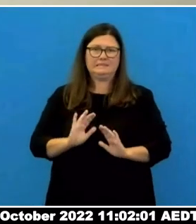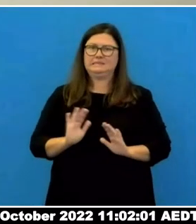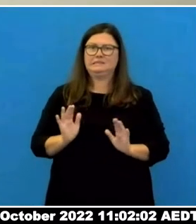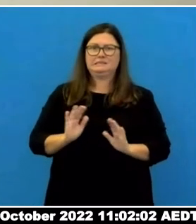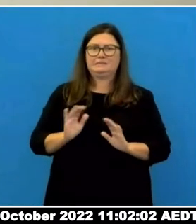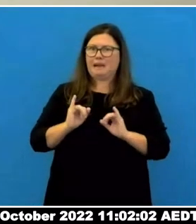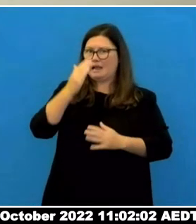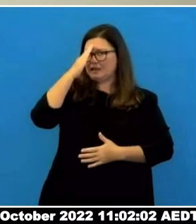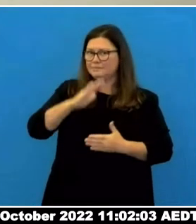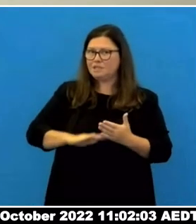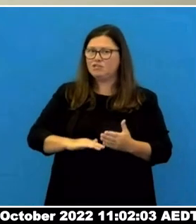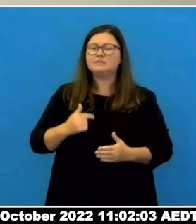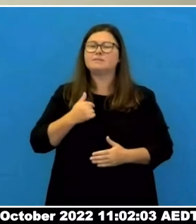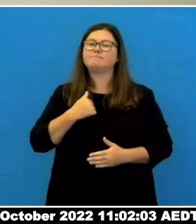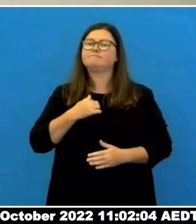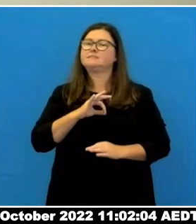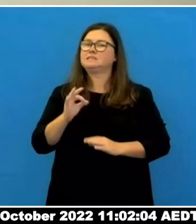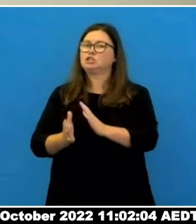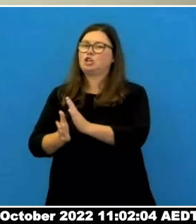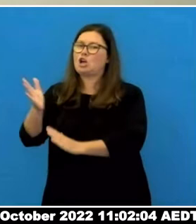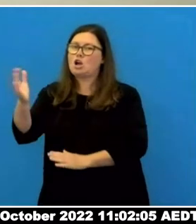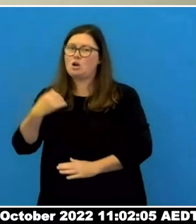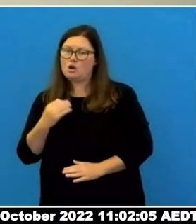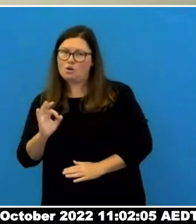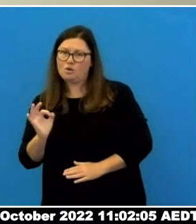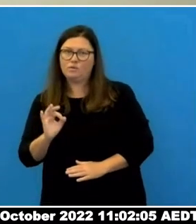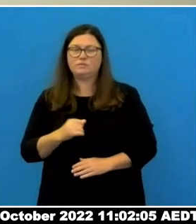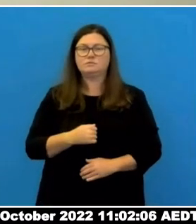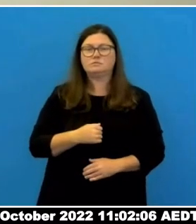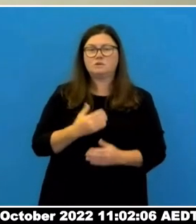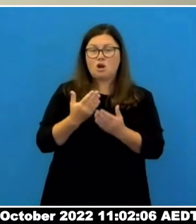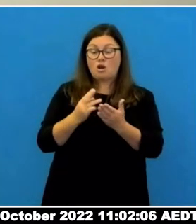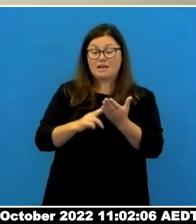In Nauru, I was only given Panadol and occasional massages."